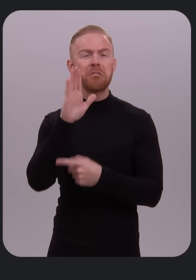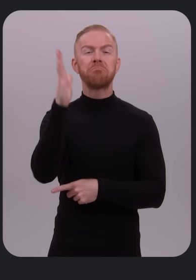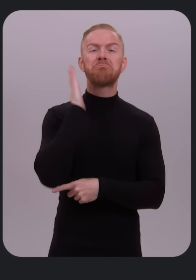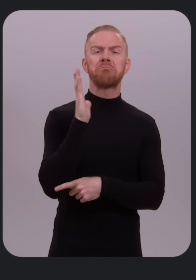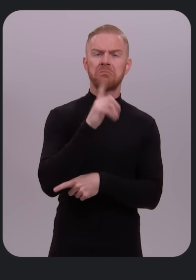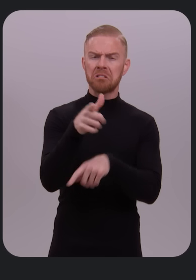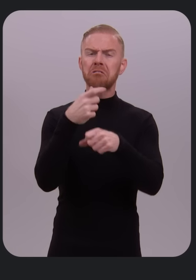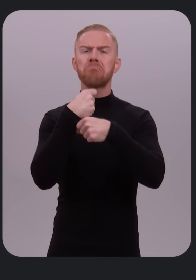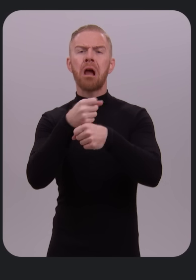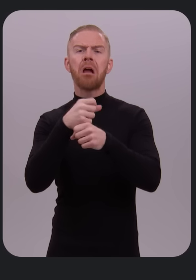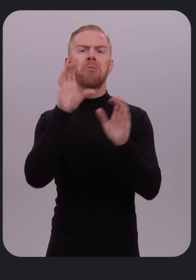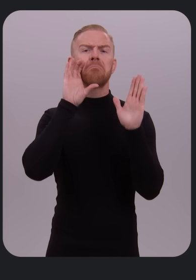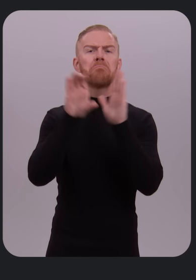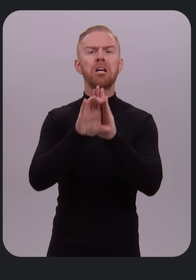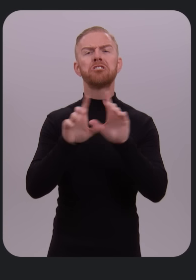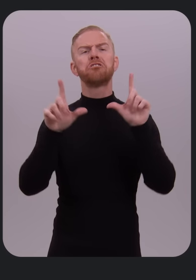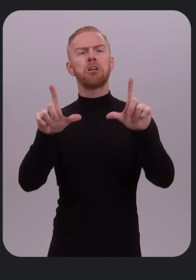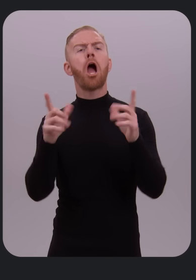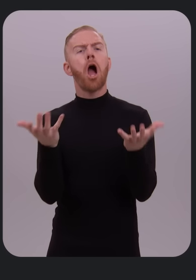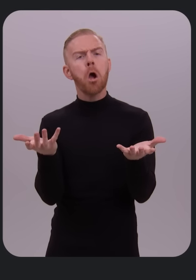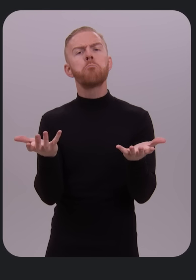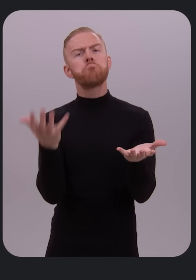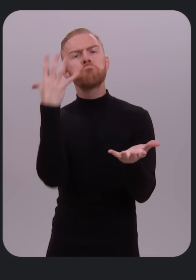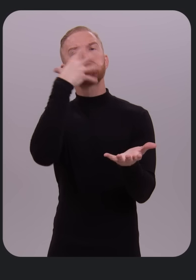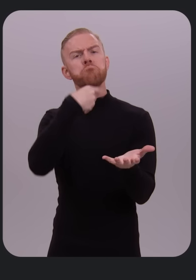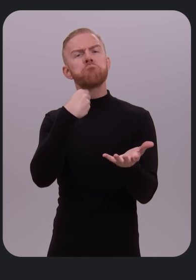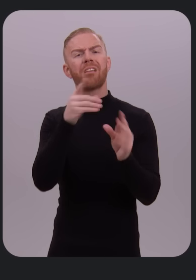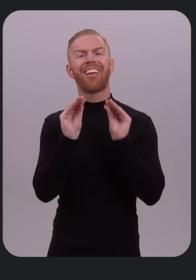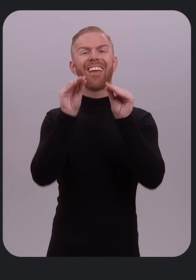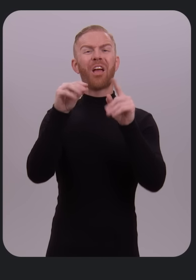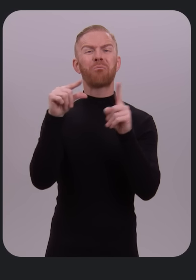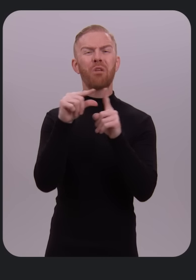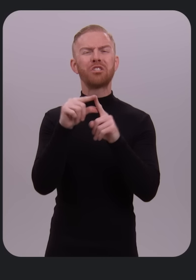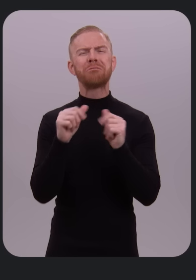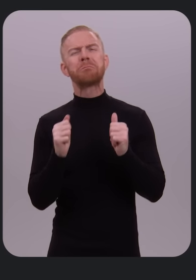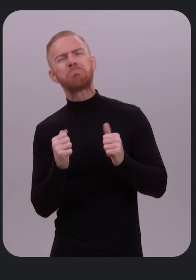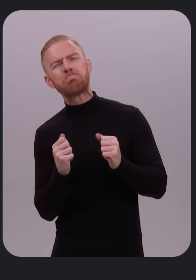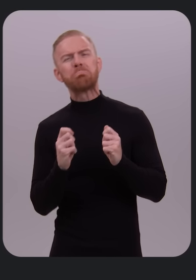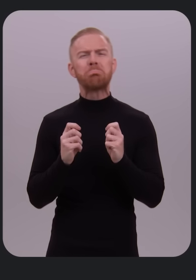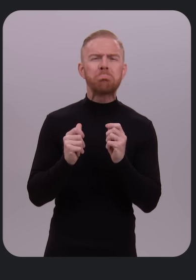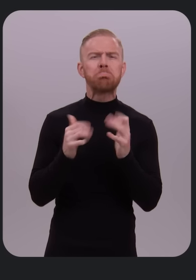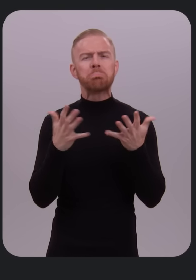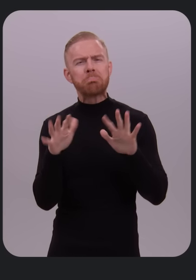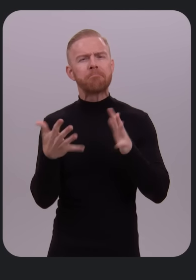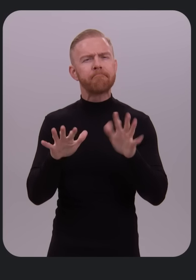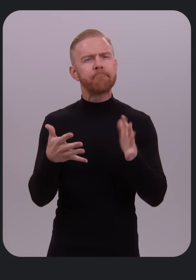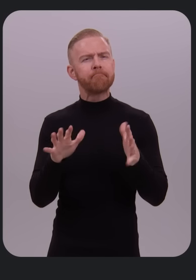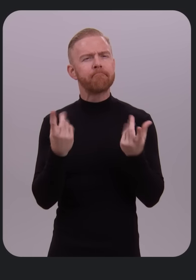that looked good, but adding words didn't always work just right. So check this out.